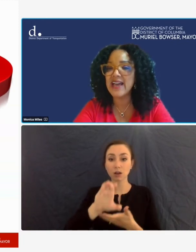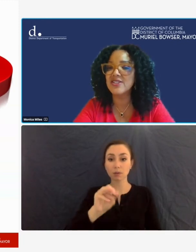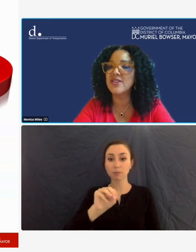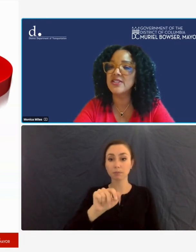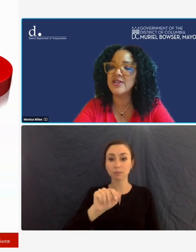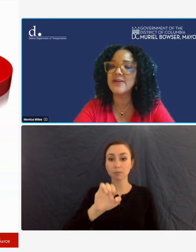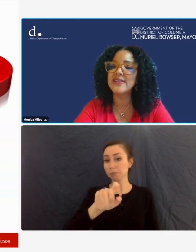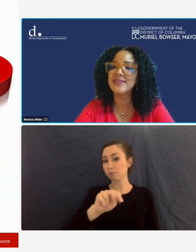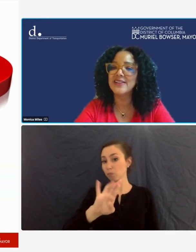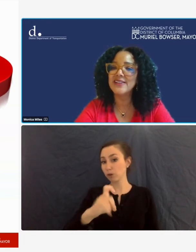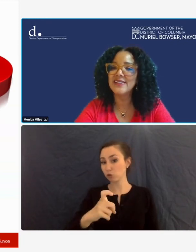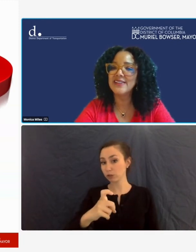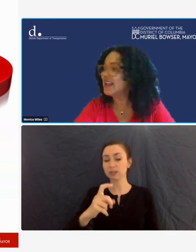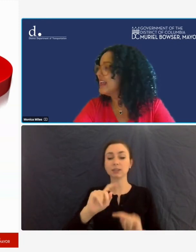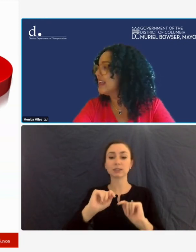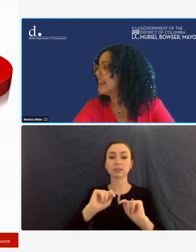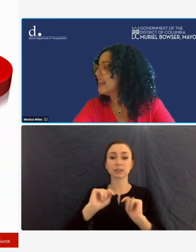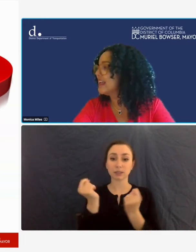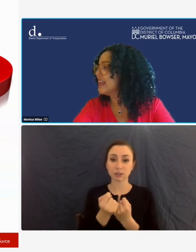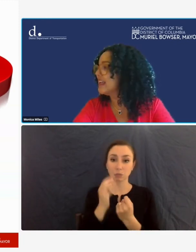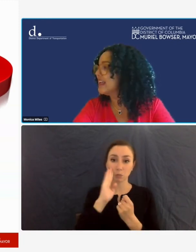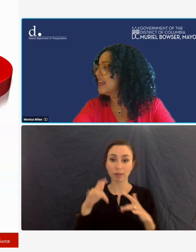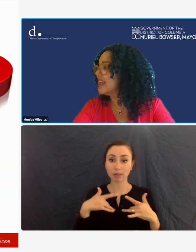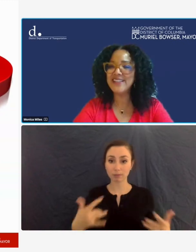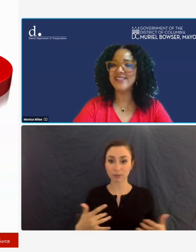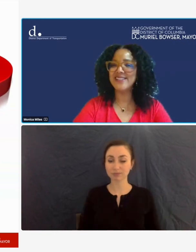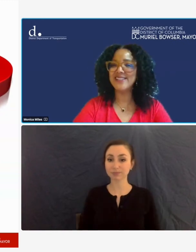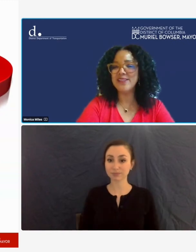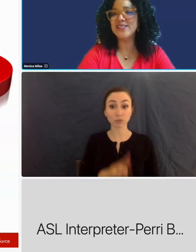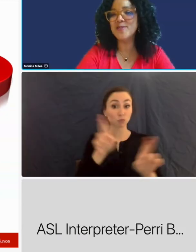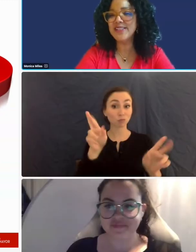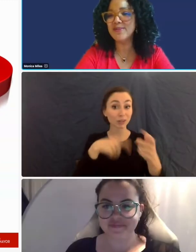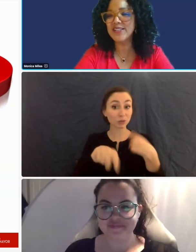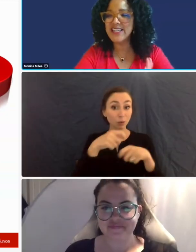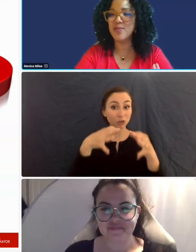that it's current okay are we we're ready to swap interpreters i'm going to take that's